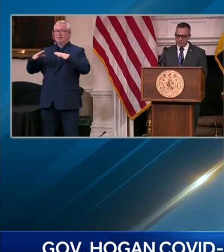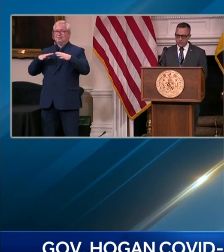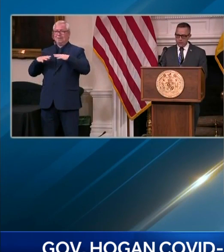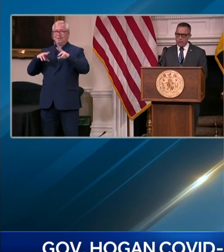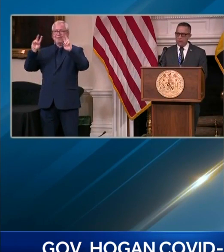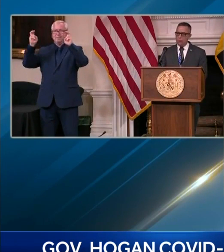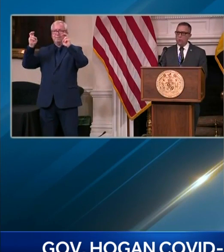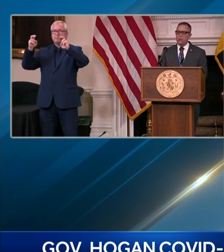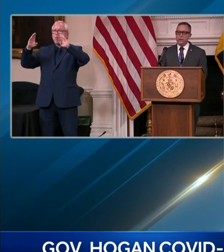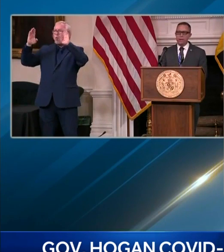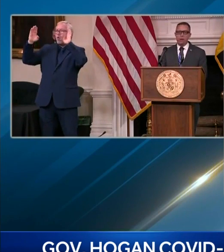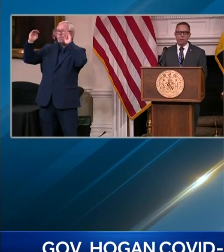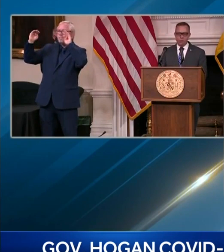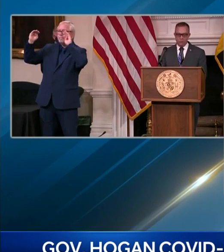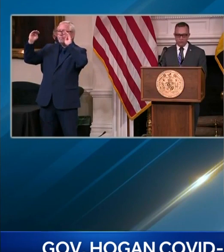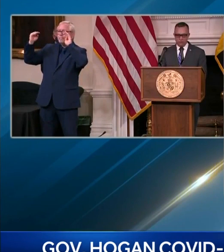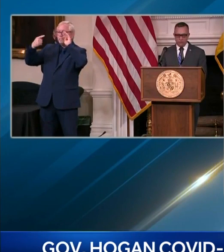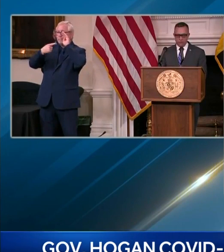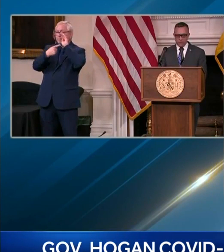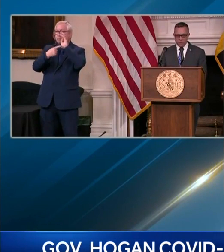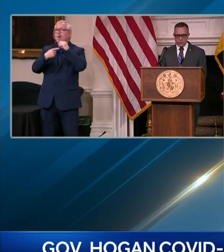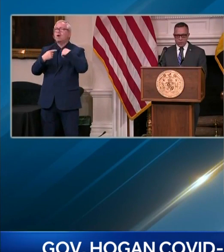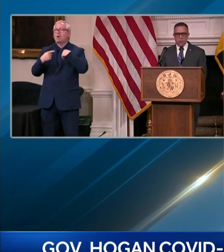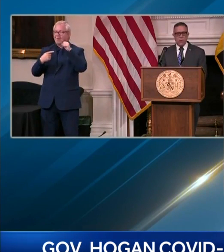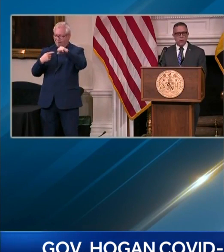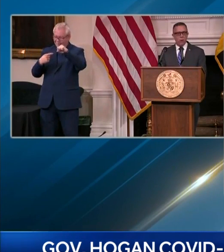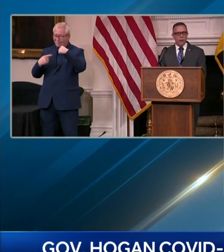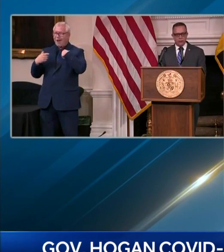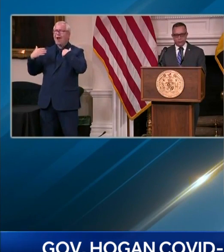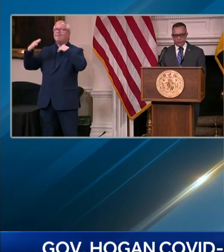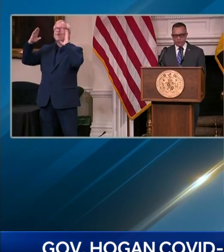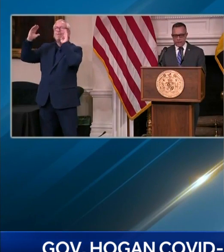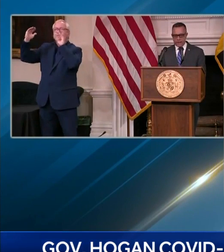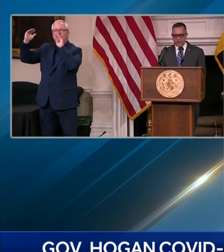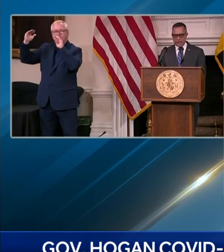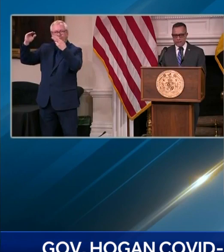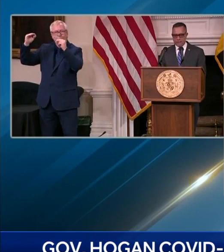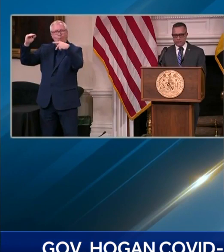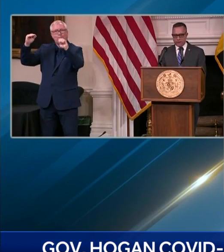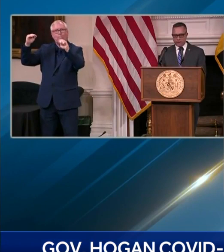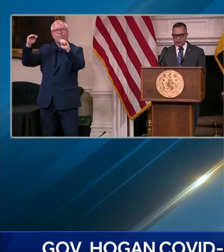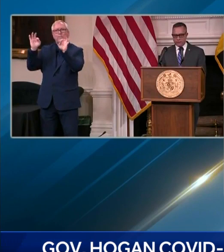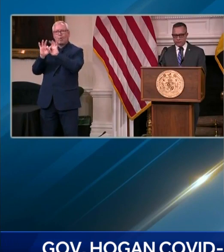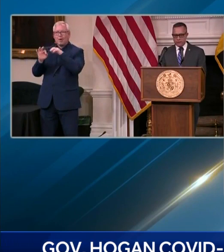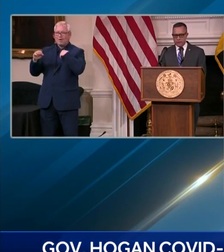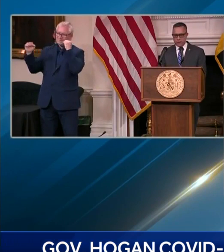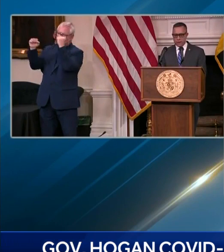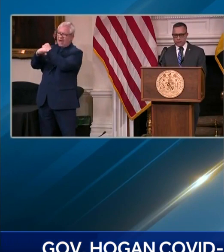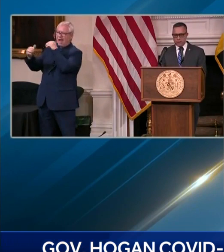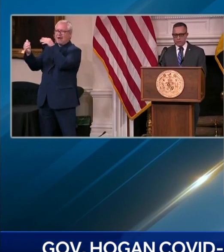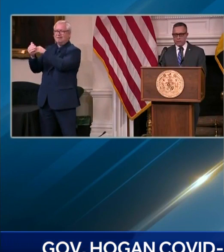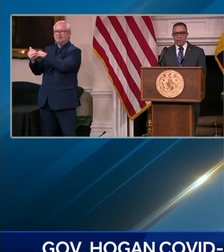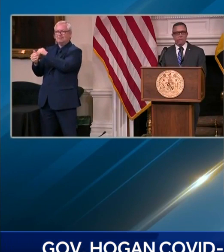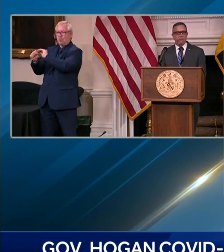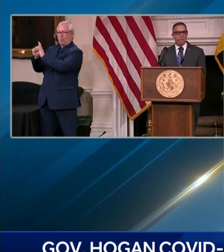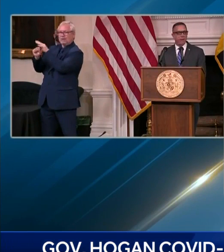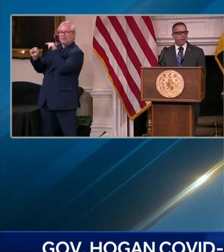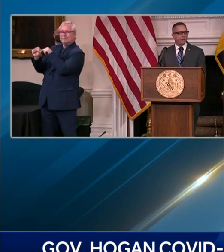I WAS REMINDED TODAY THAT THIS HOLIDAY SEASON'S THEME IS HOPE. WE SHOULD HAVE HOPE.